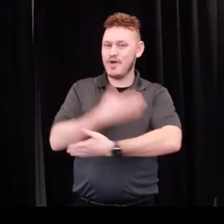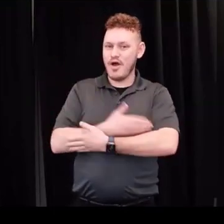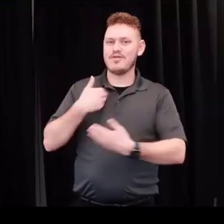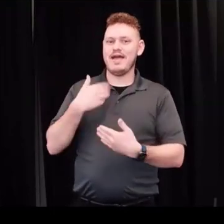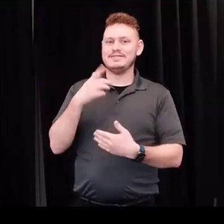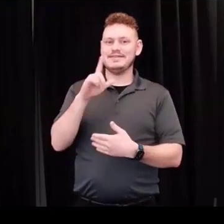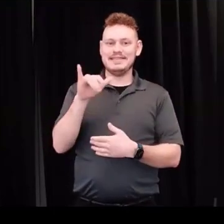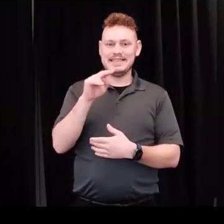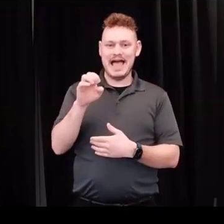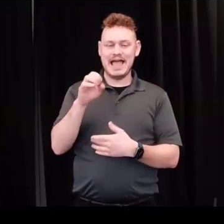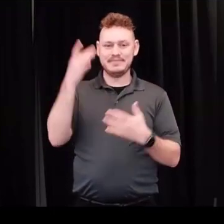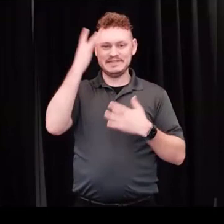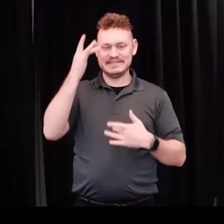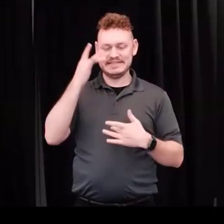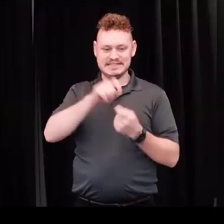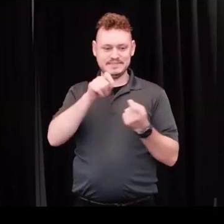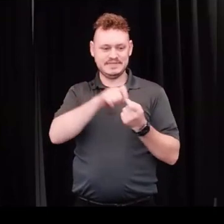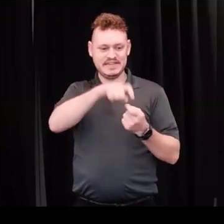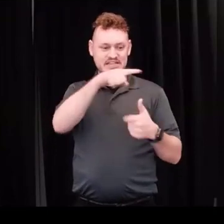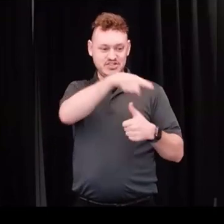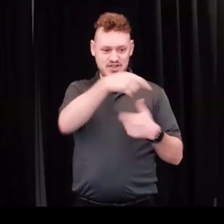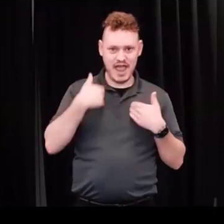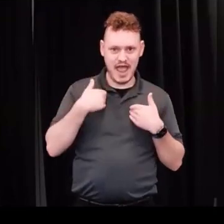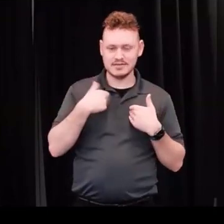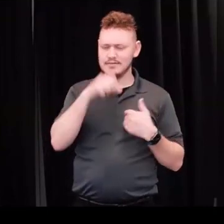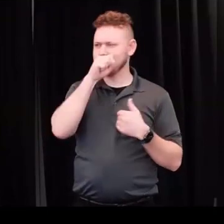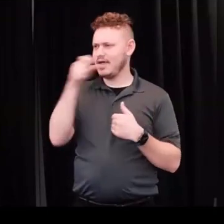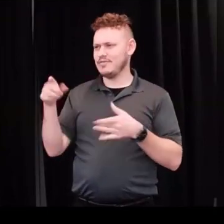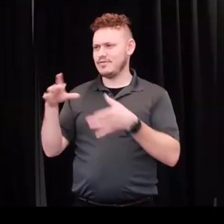you know, that these are specific needs that she has. And I love that you, fact that you mentioned